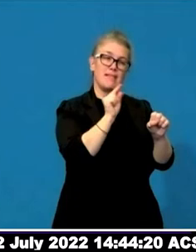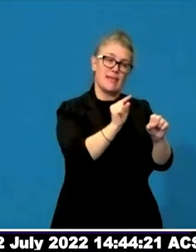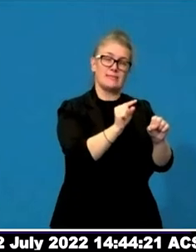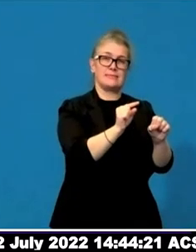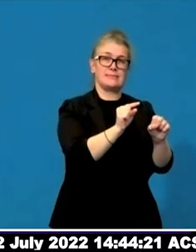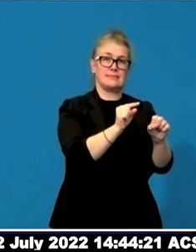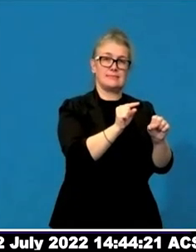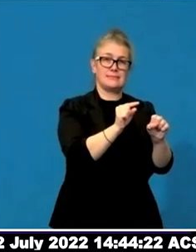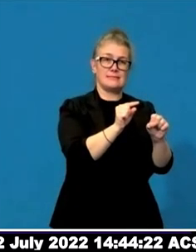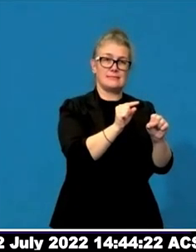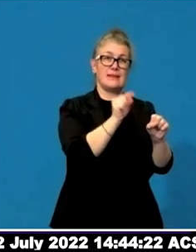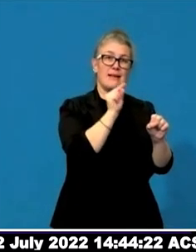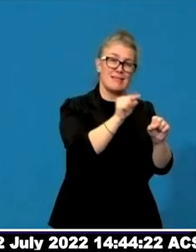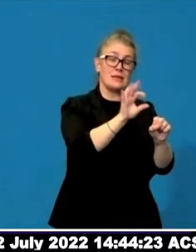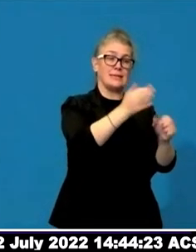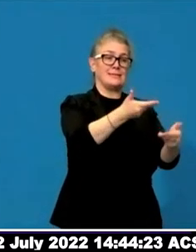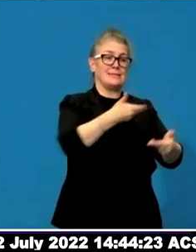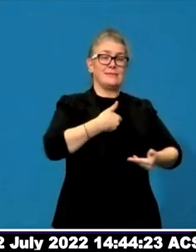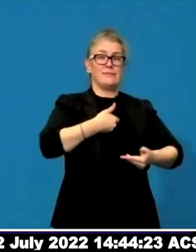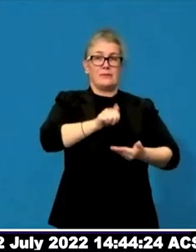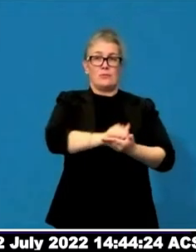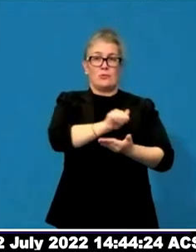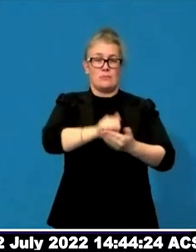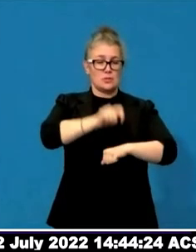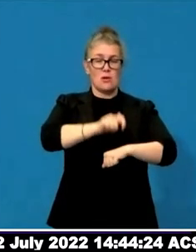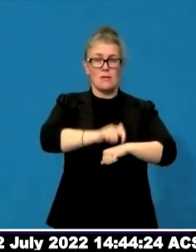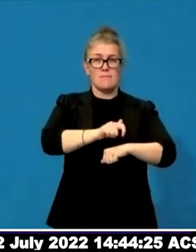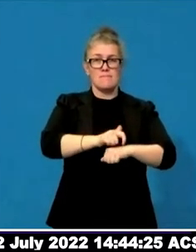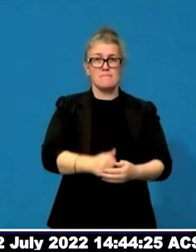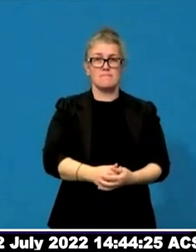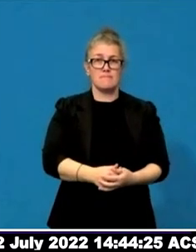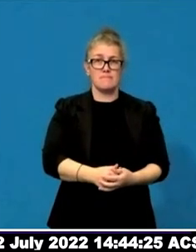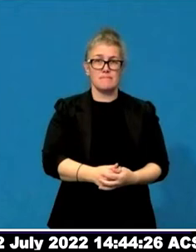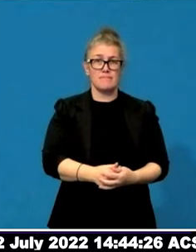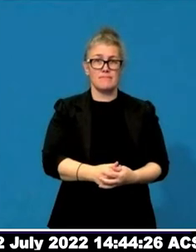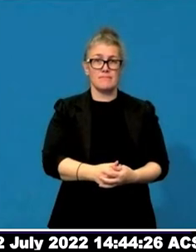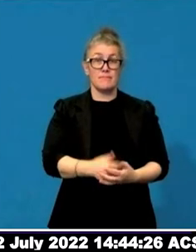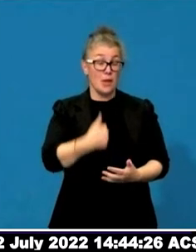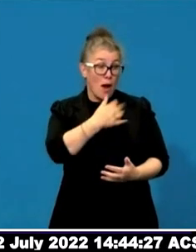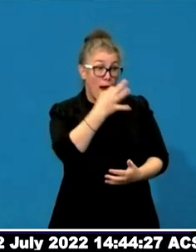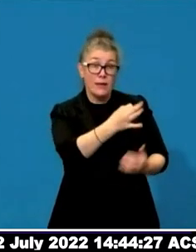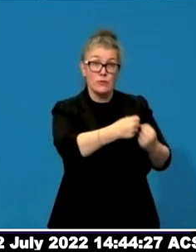They do not give us the time. And even if we asked for the time, you know, an hour or two